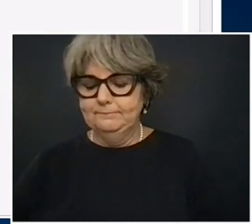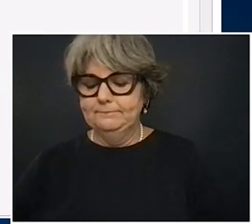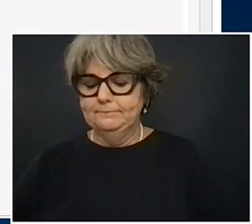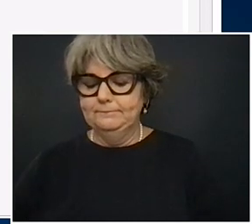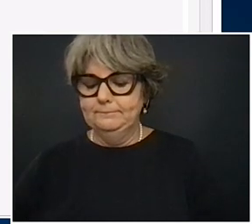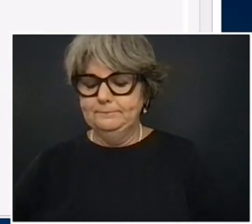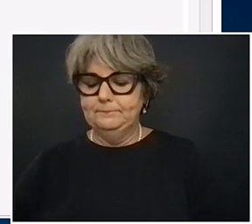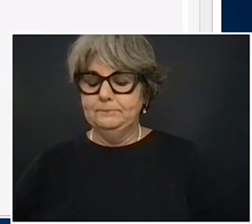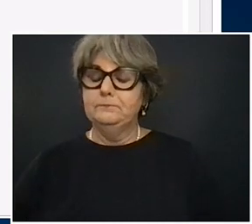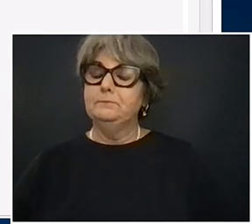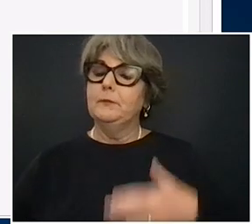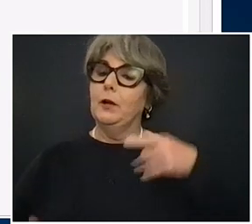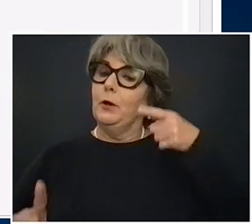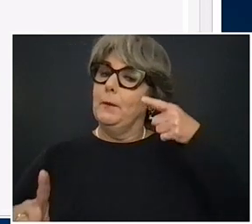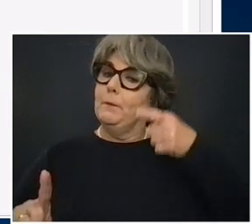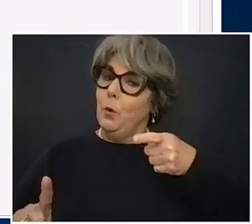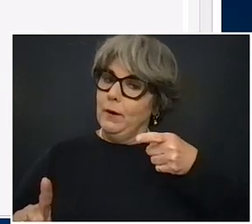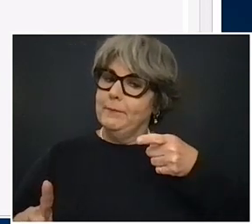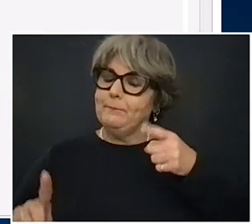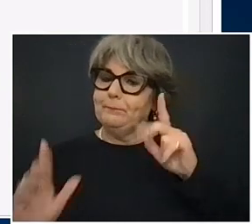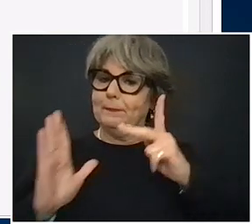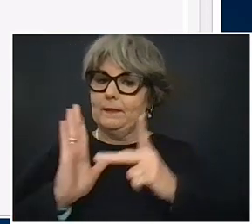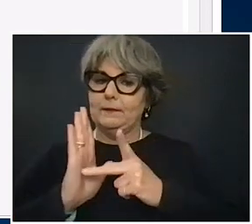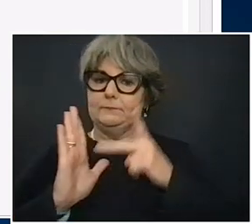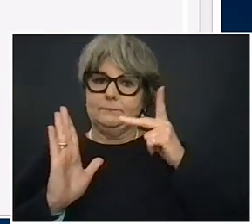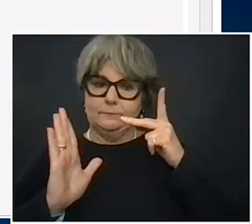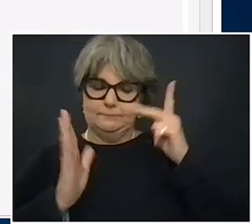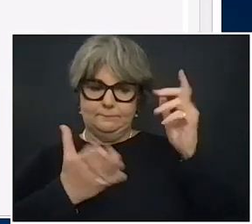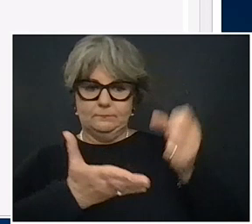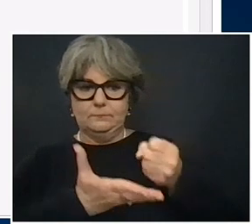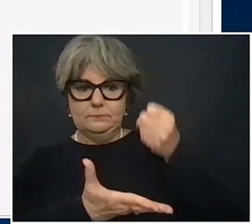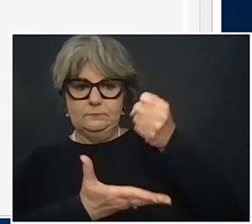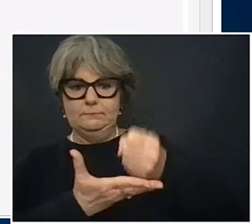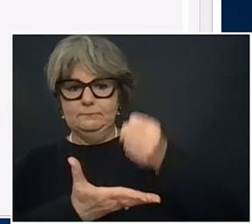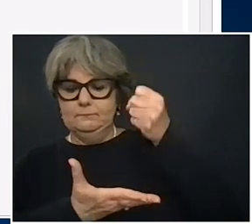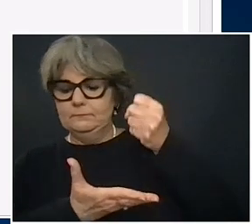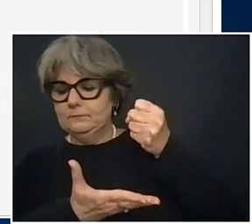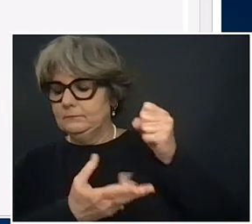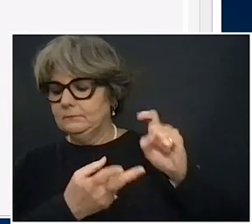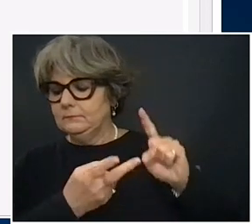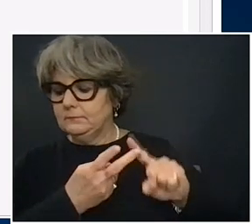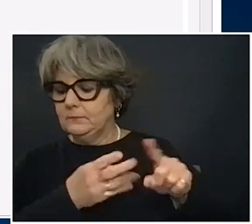again with the duality of his accreditation, a mechanism for quality